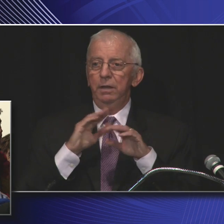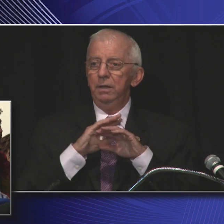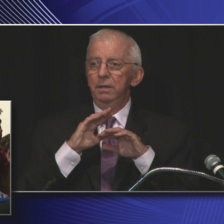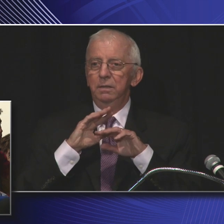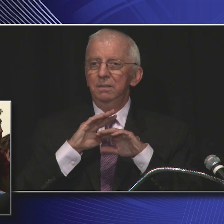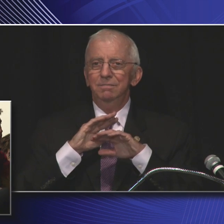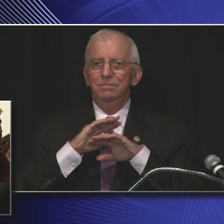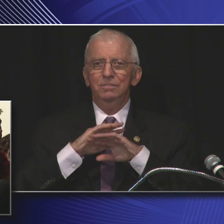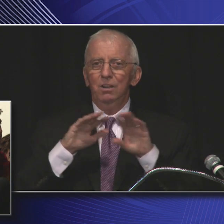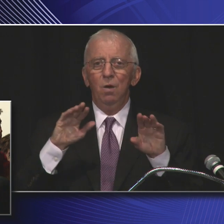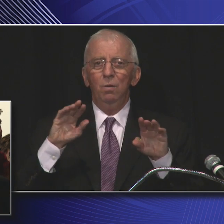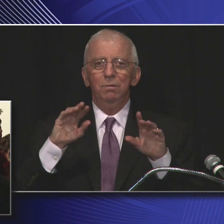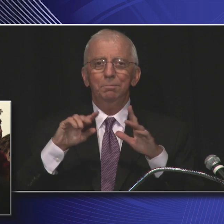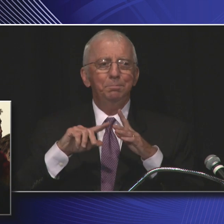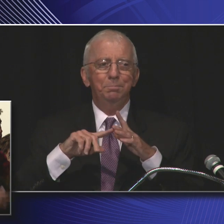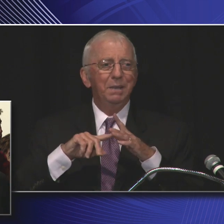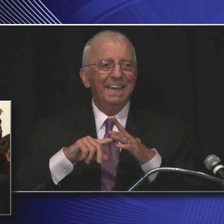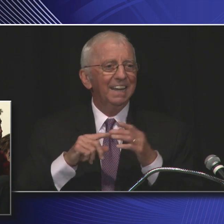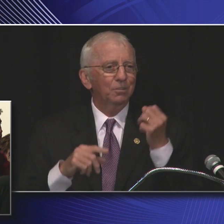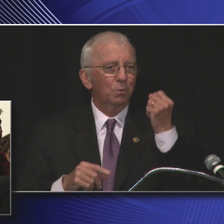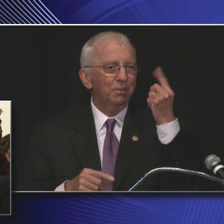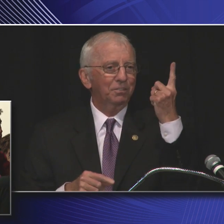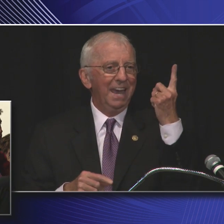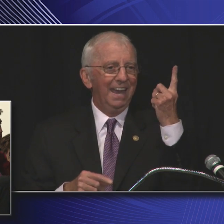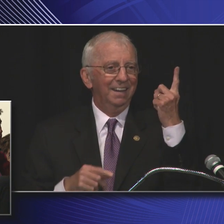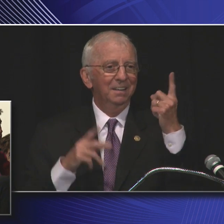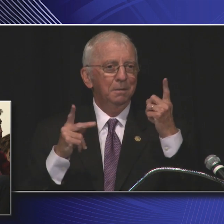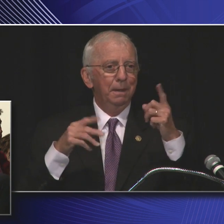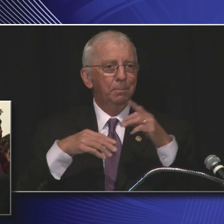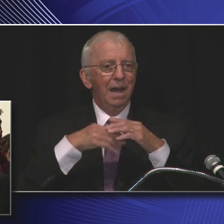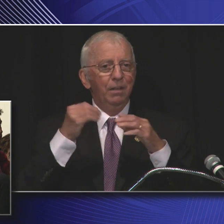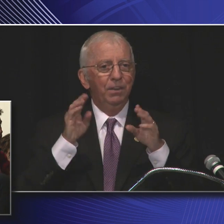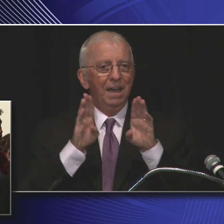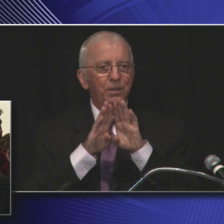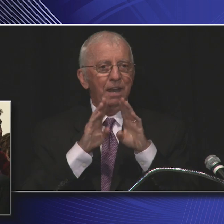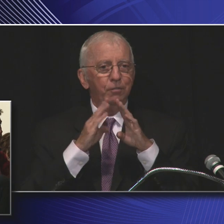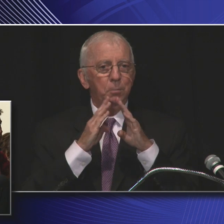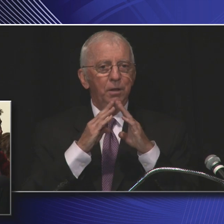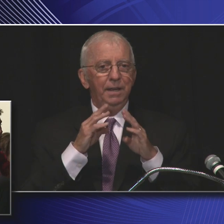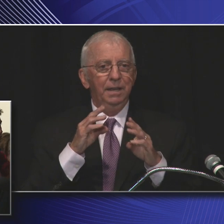don't begin to understand. People outside the deaf community,